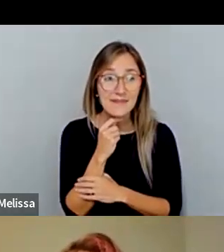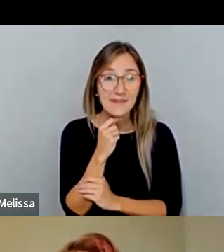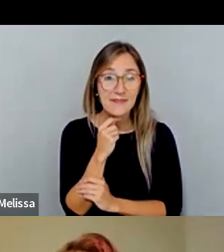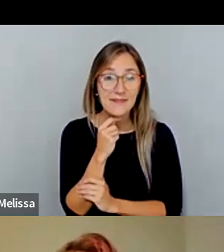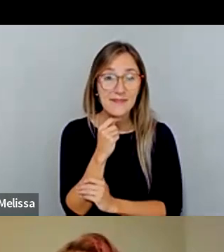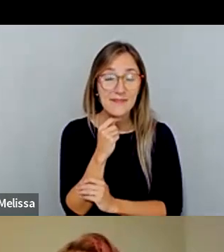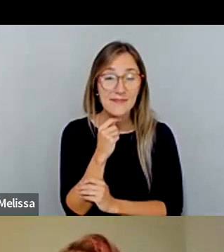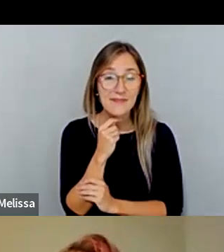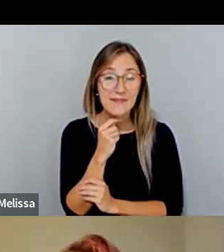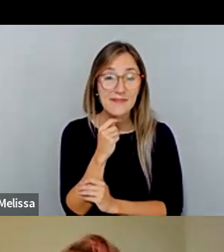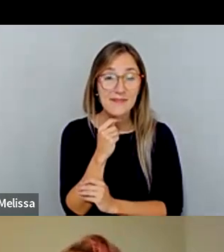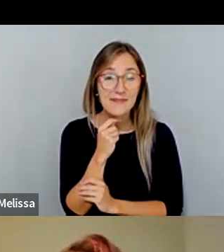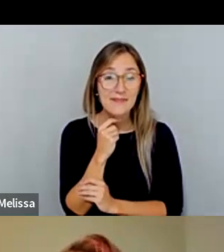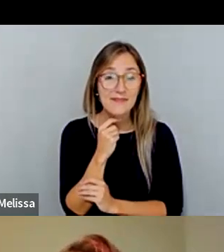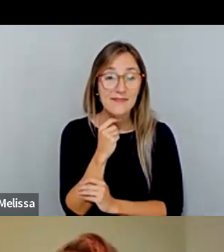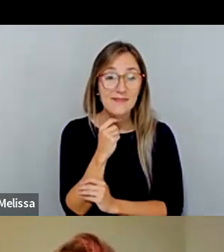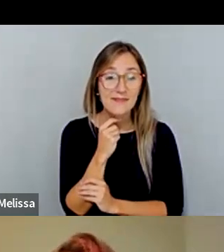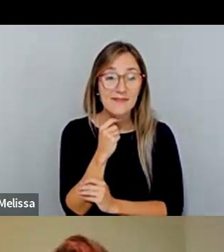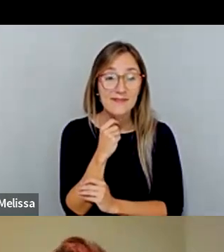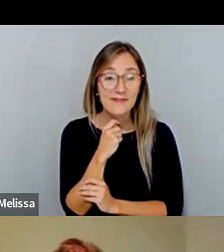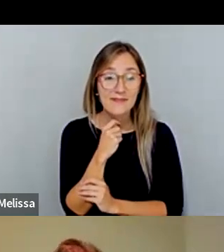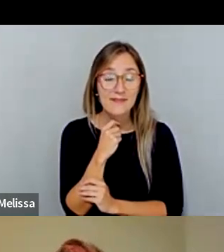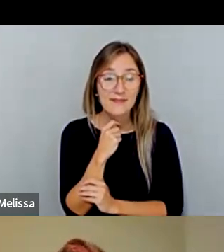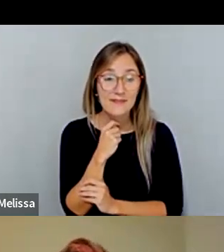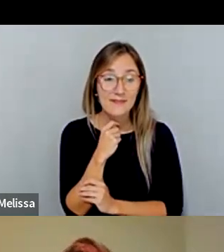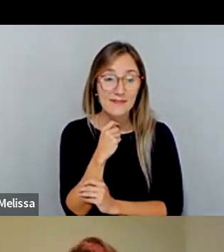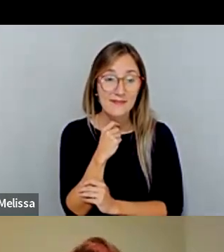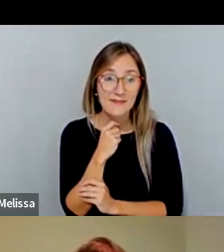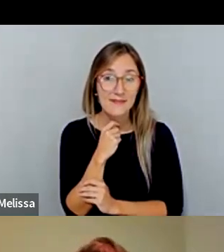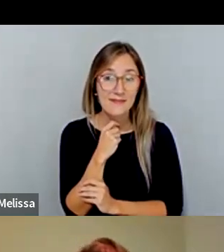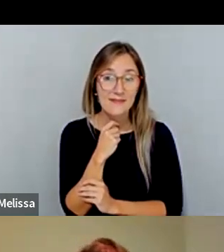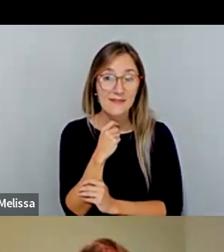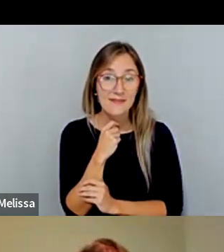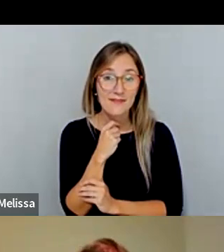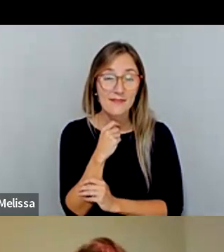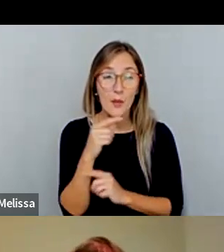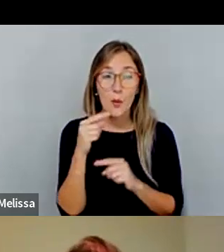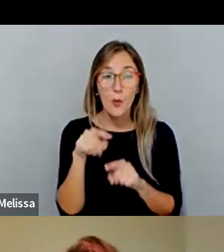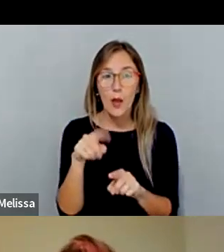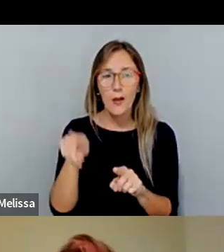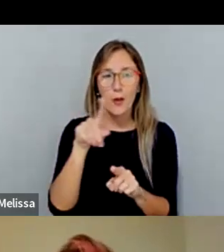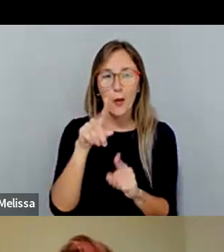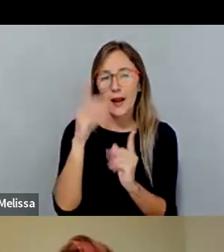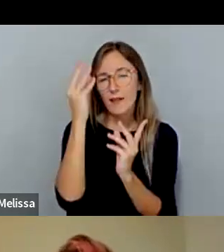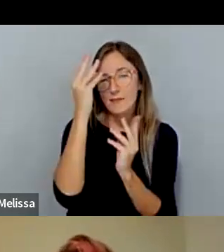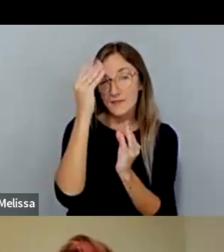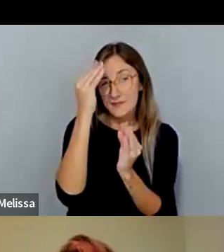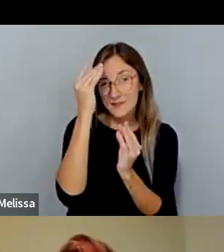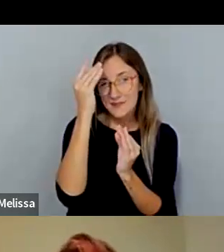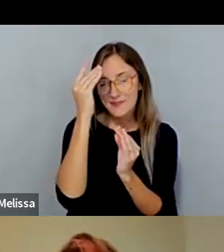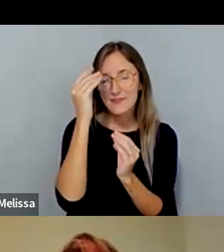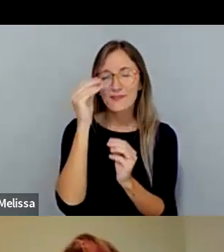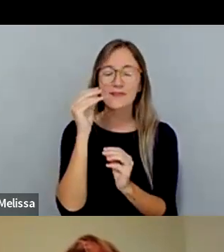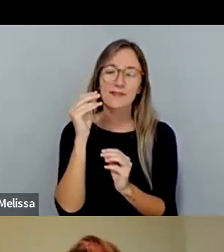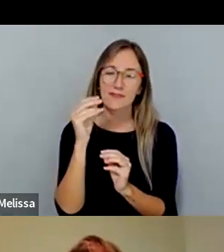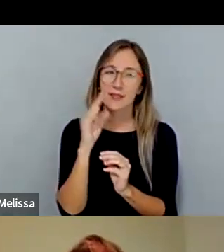experiences of what you are working on?